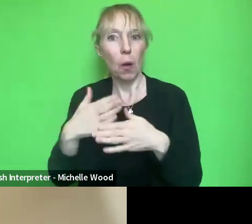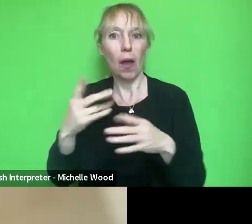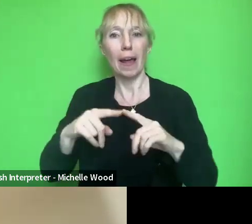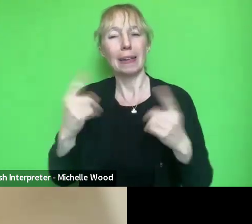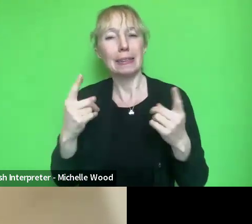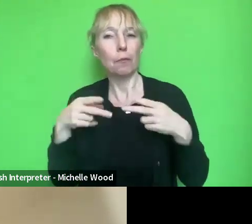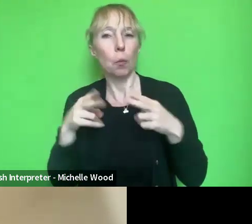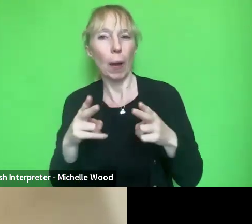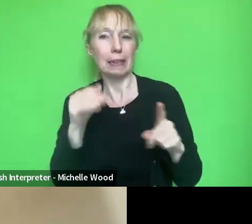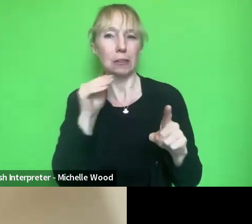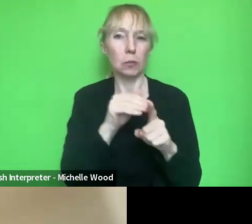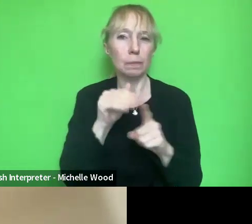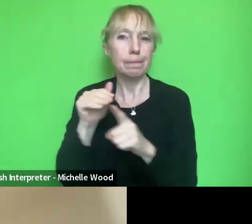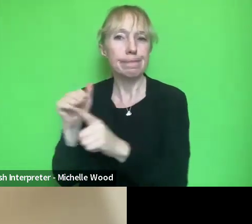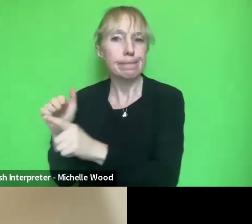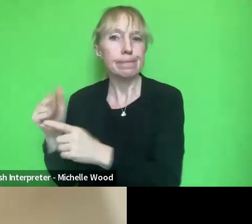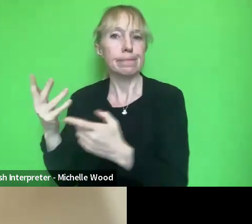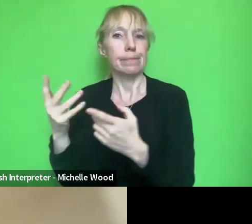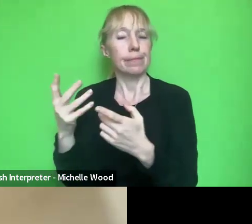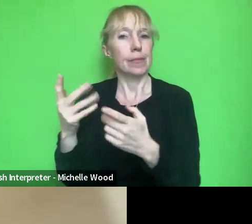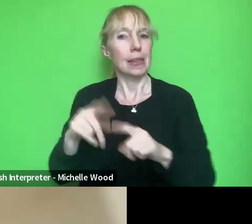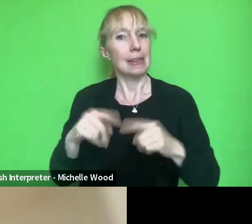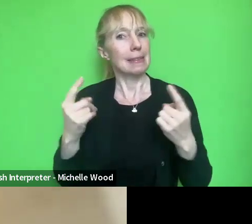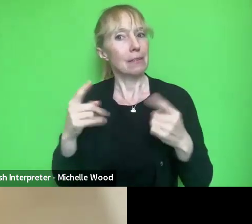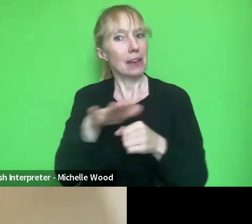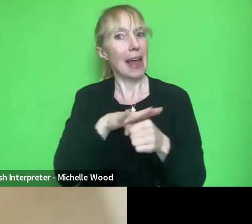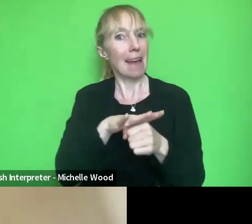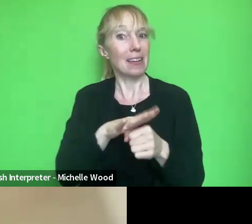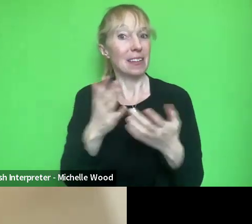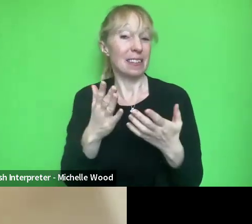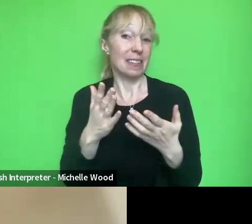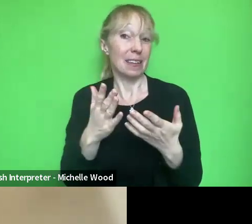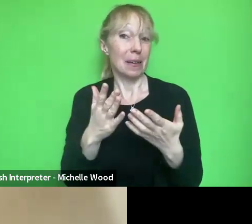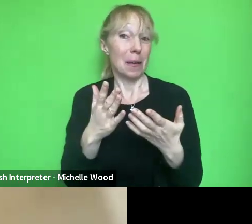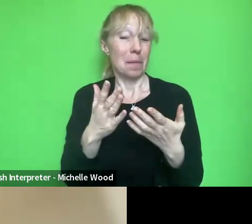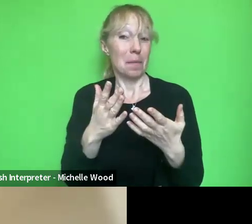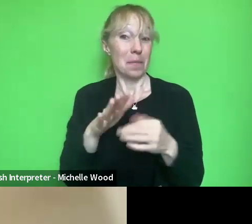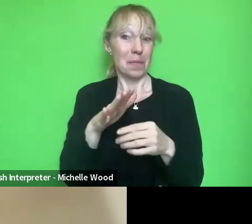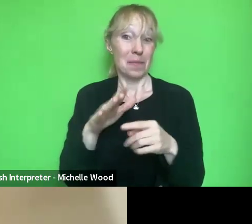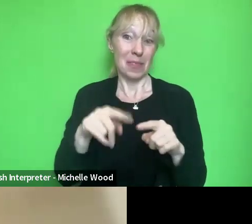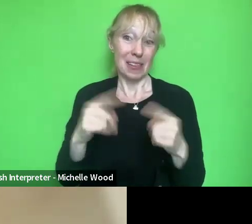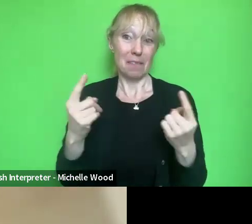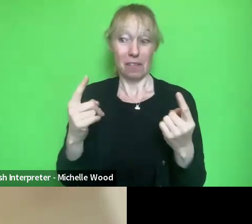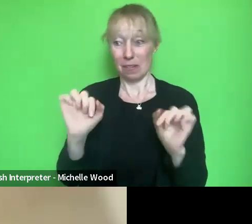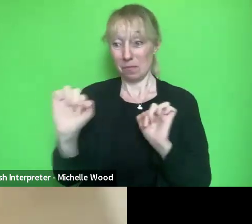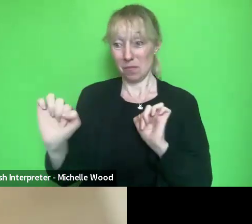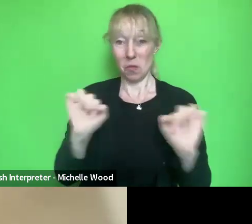of the different areas, because often the differences between business areas are as distinct as between us and,